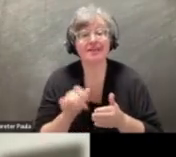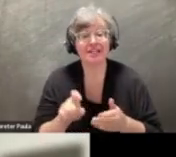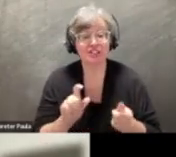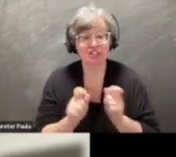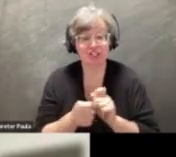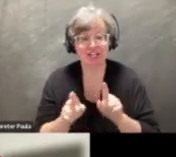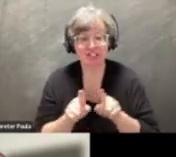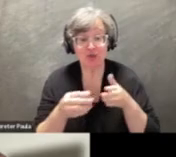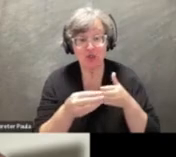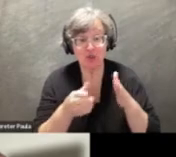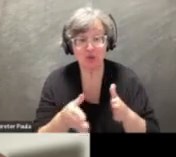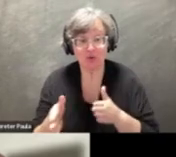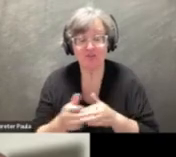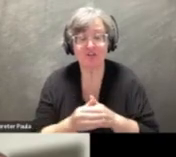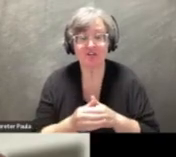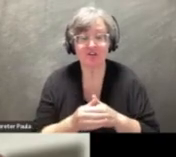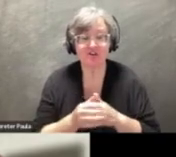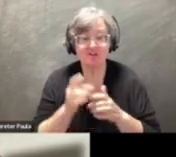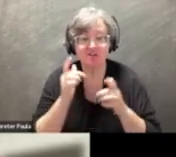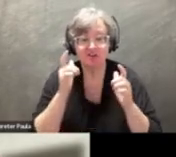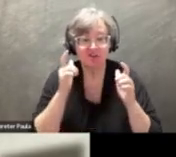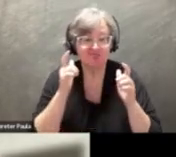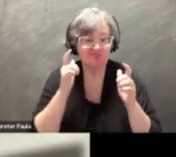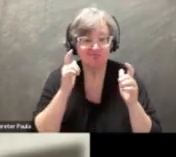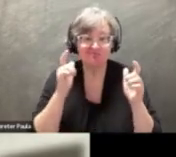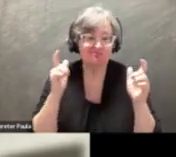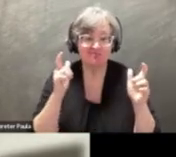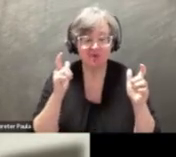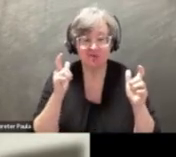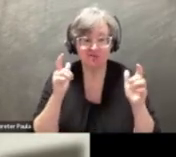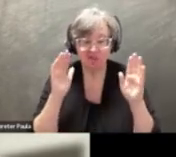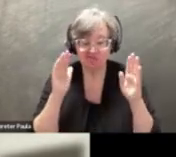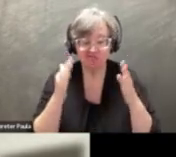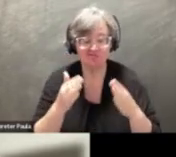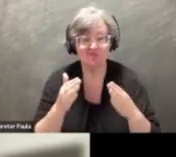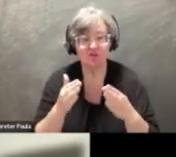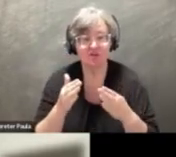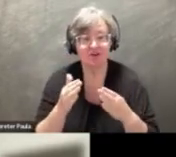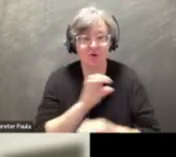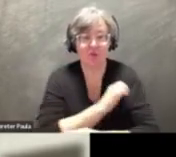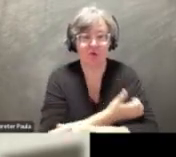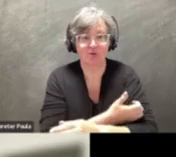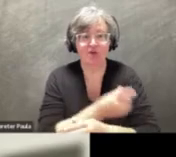your sense of authority needs to change and really transition to